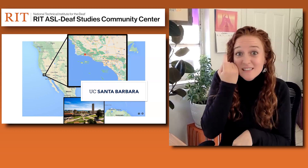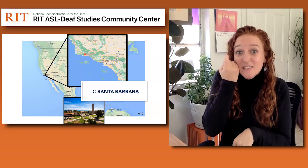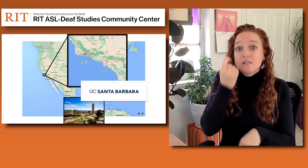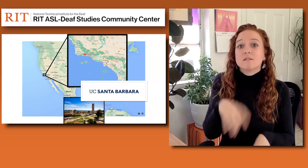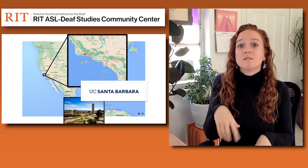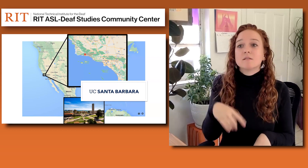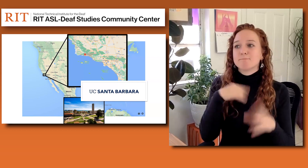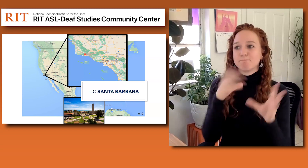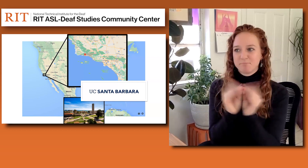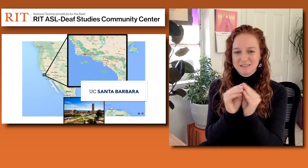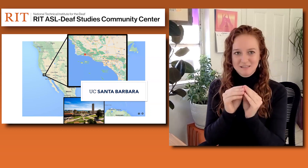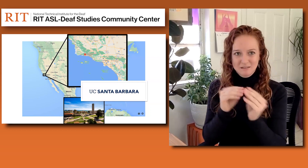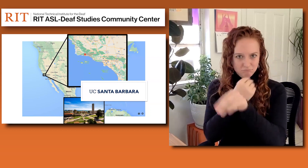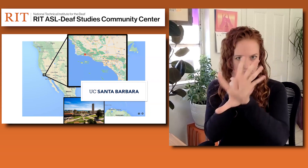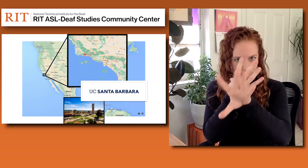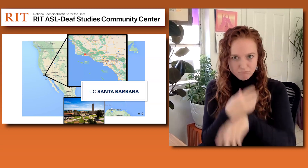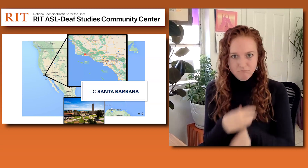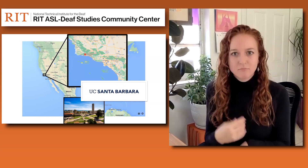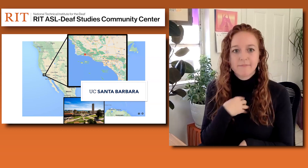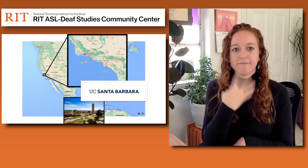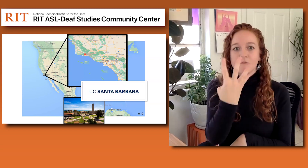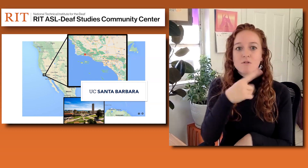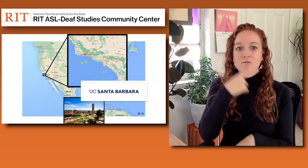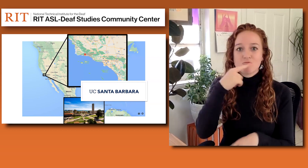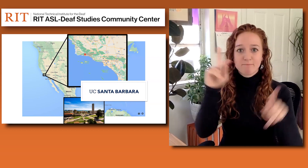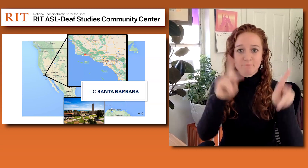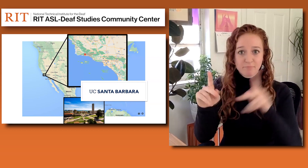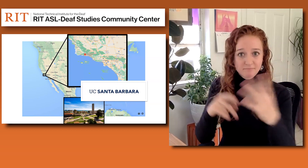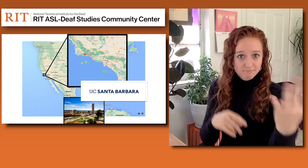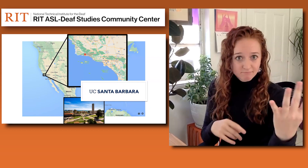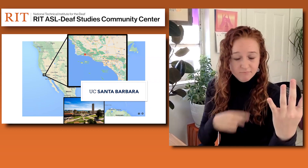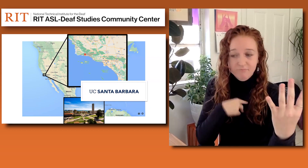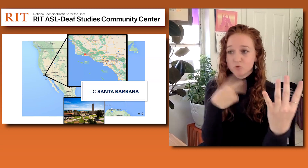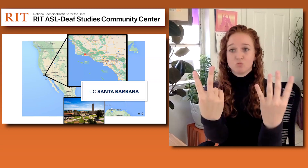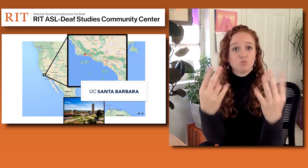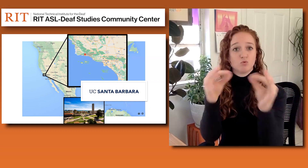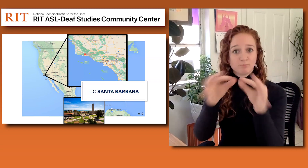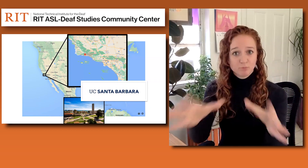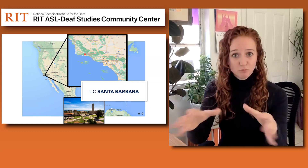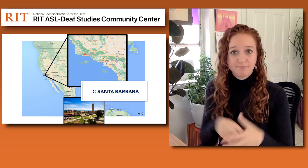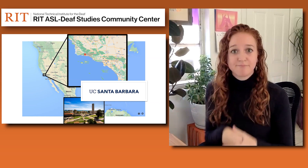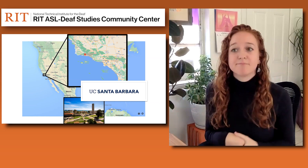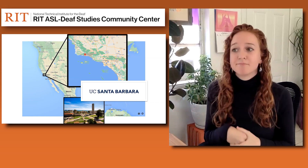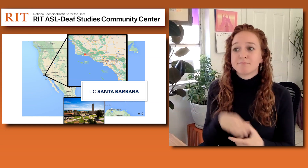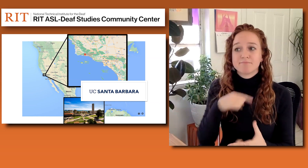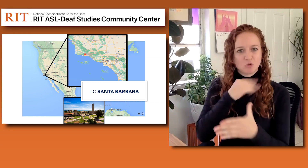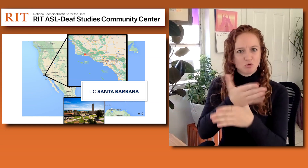I remember last week, I was in a meeting. We were on a video screen. There were four hearing people and two interpreters,